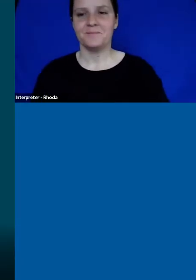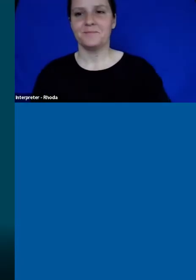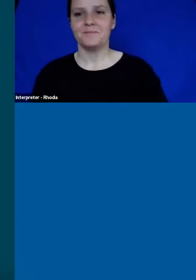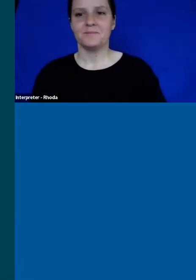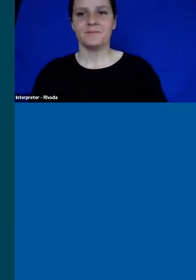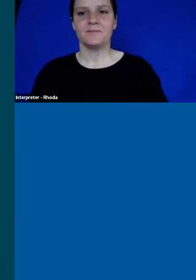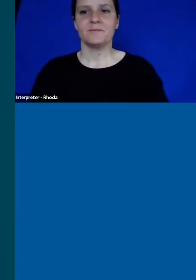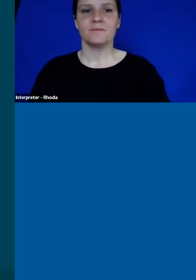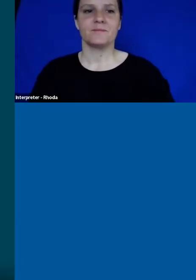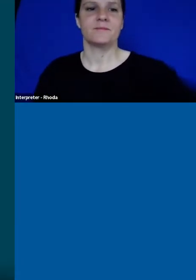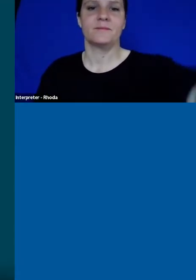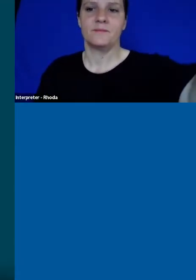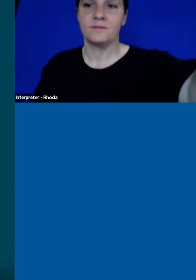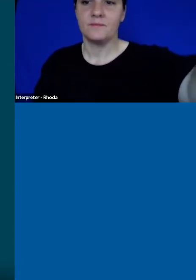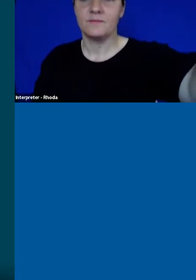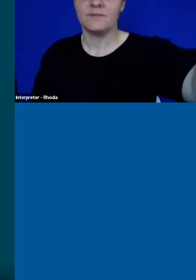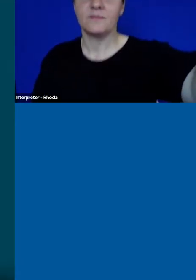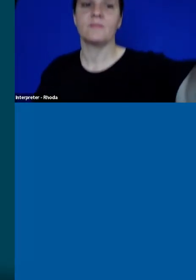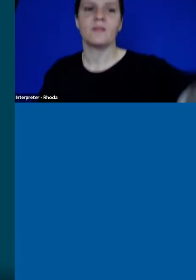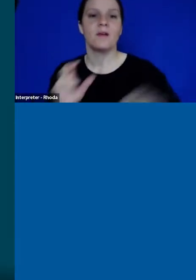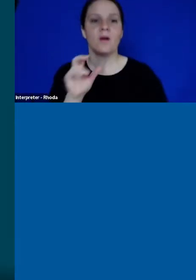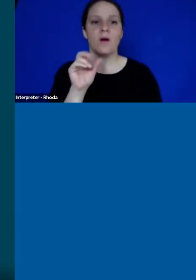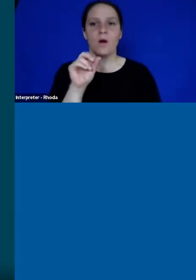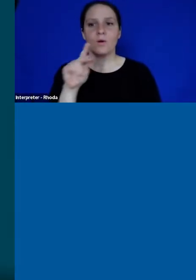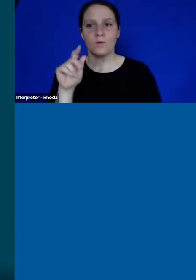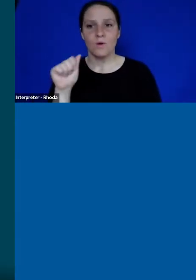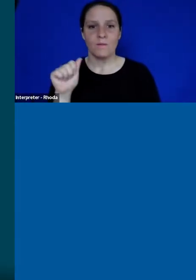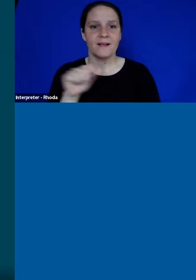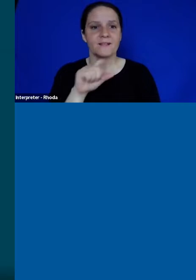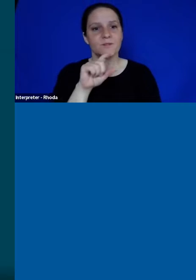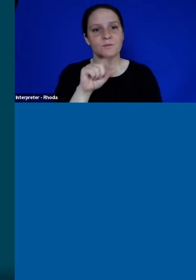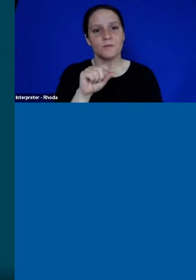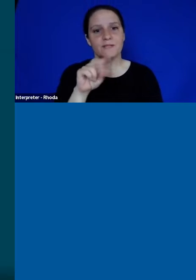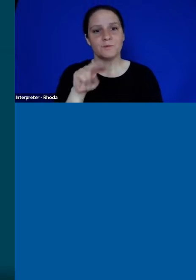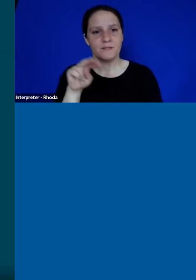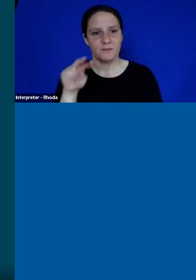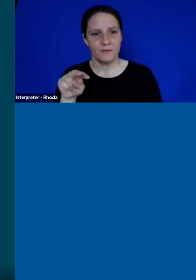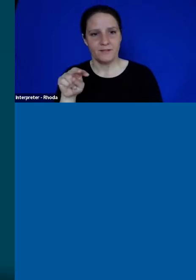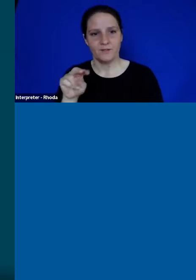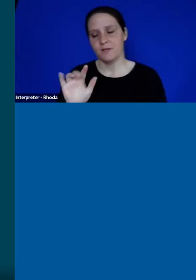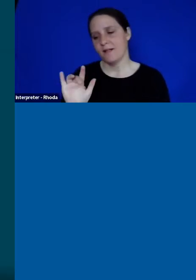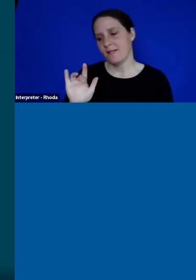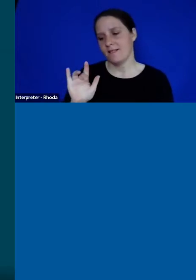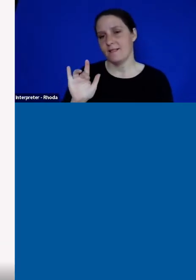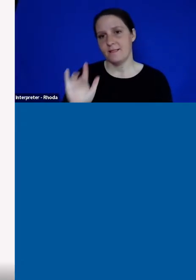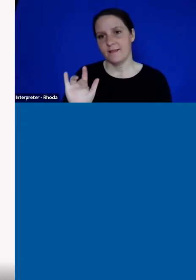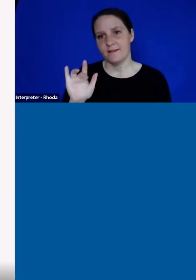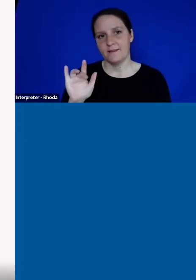[Jessica] Press Oklahoma 2022 and there is a link to the Google Doc transcript of this recording.